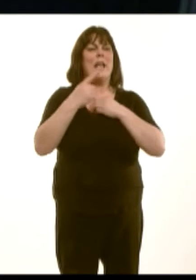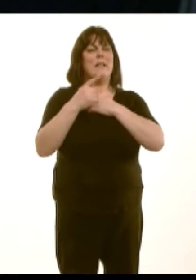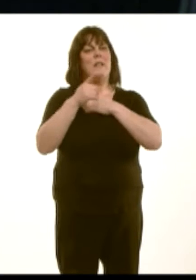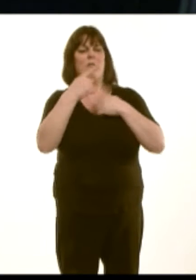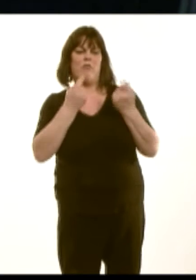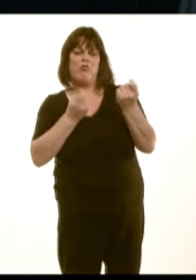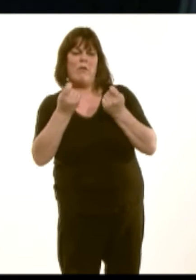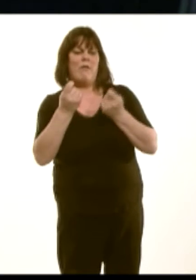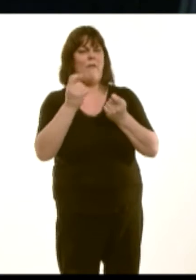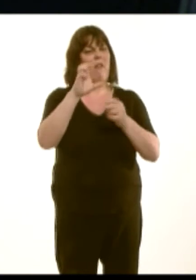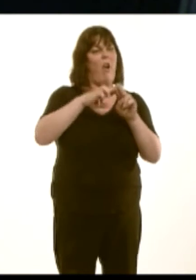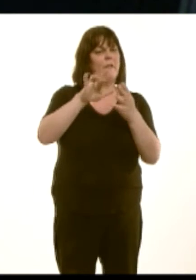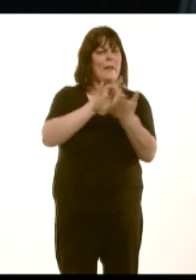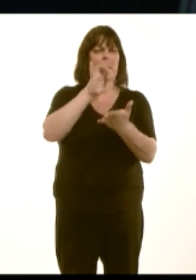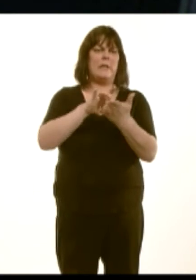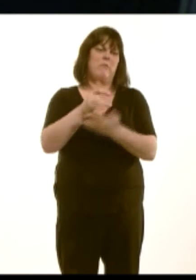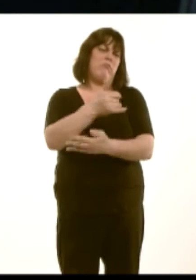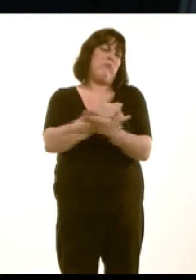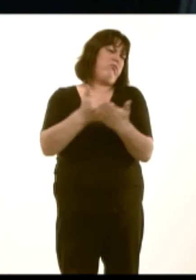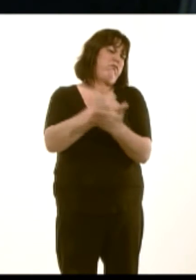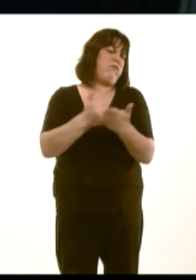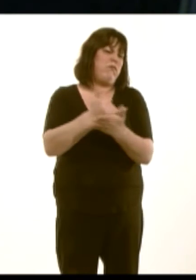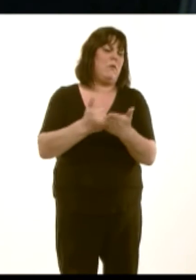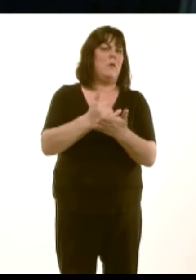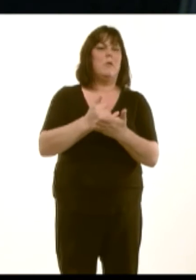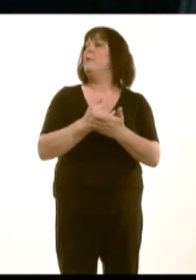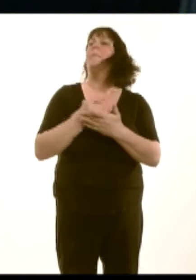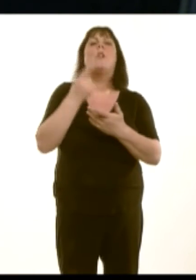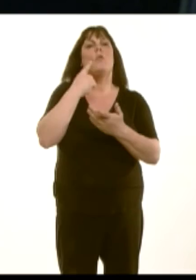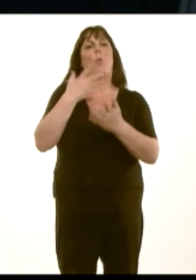What confidence do you have in the Labour administration to bring the millions of pounds